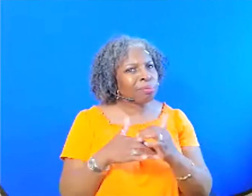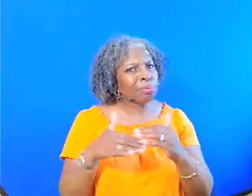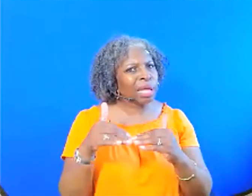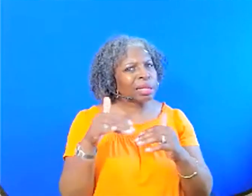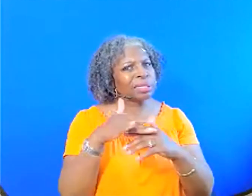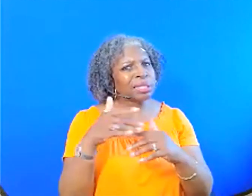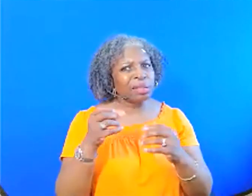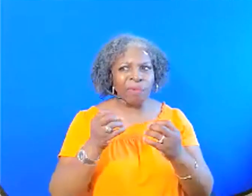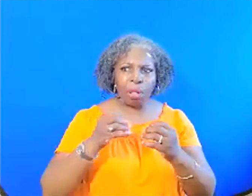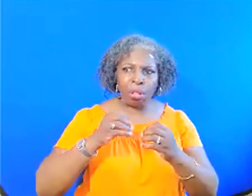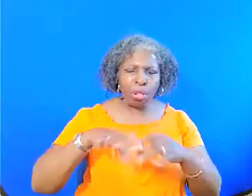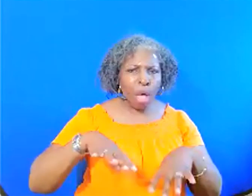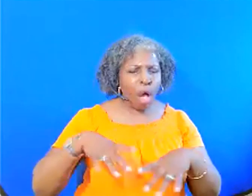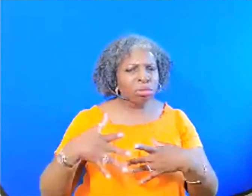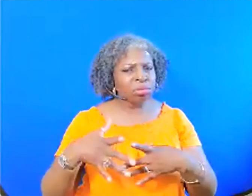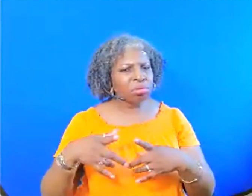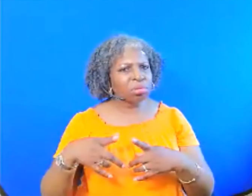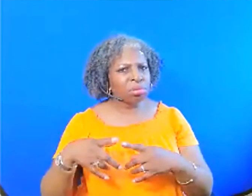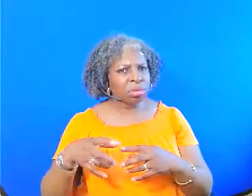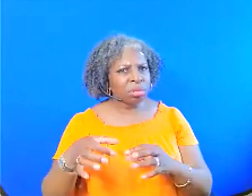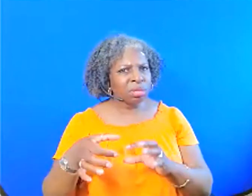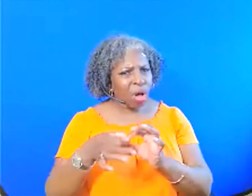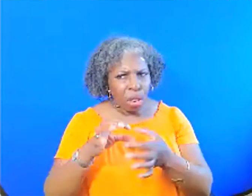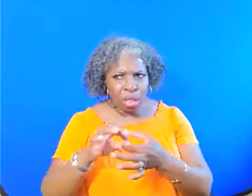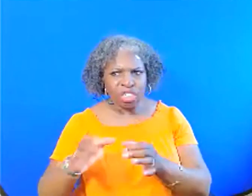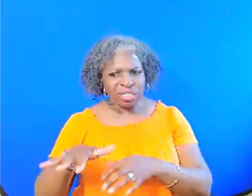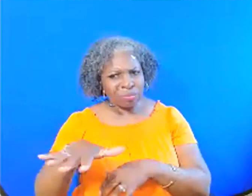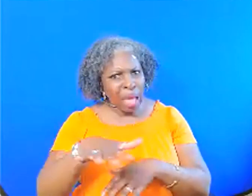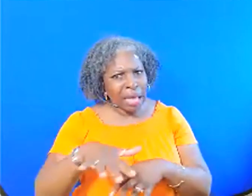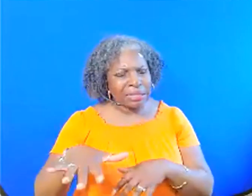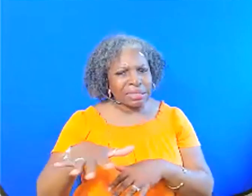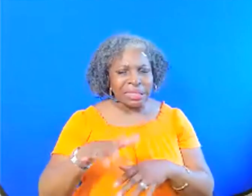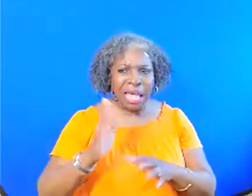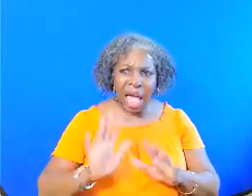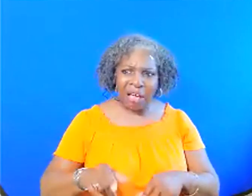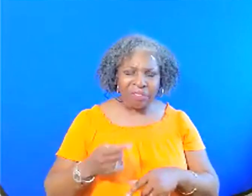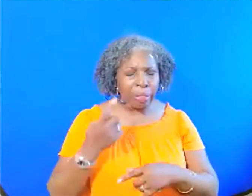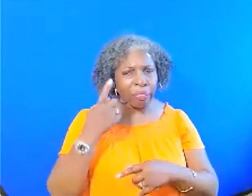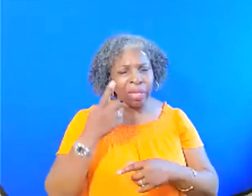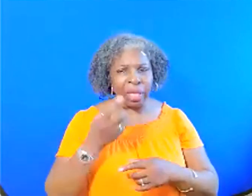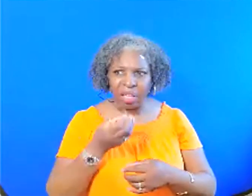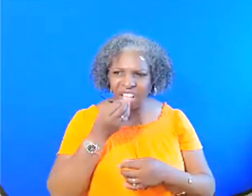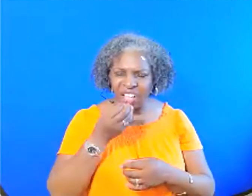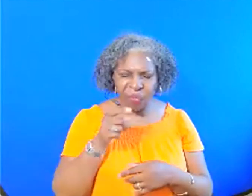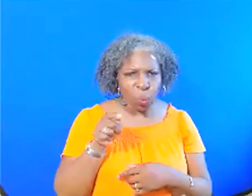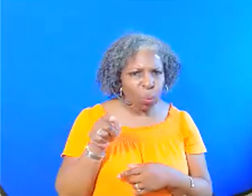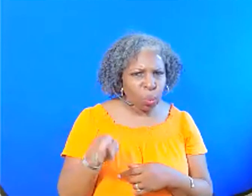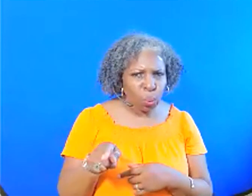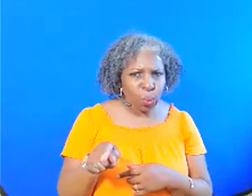you've got to think of them as food, you because and then you've got to think of them in as try and think of them in a sustainable way.